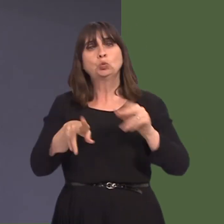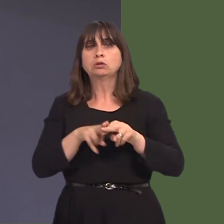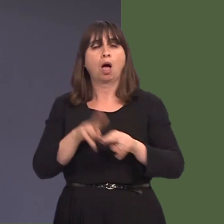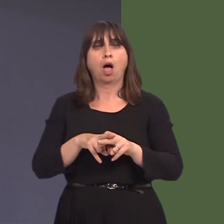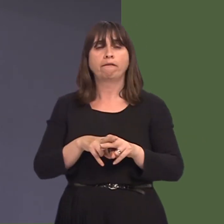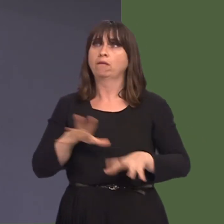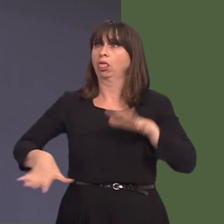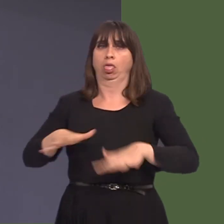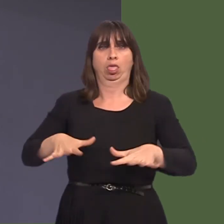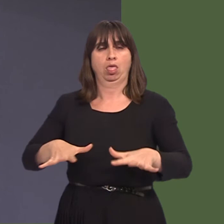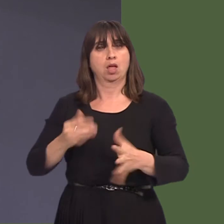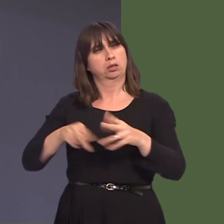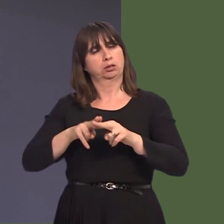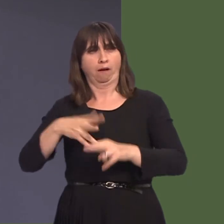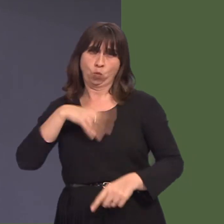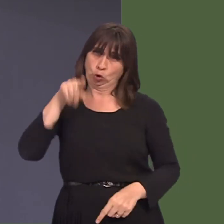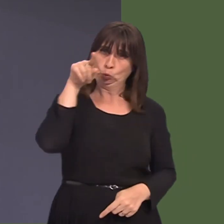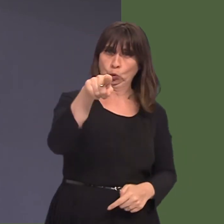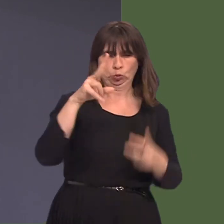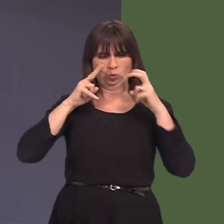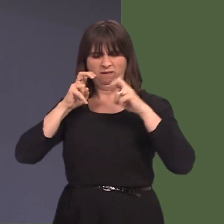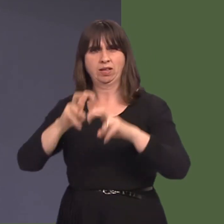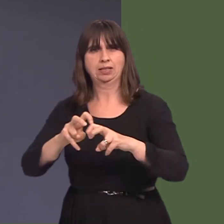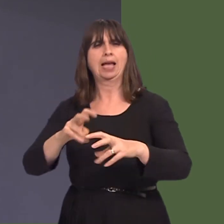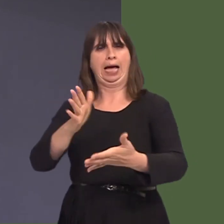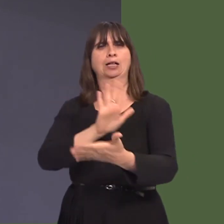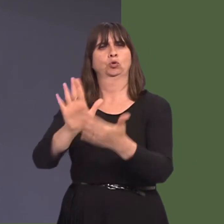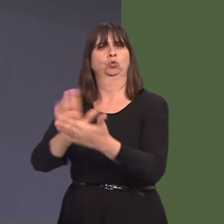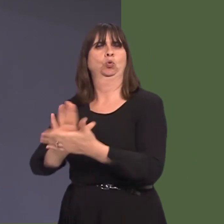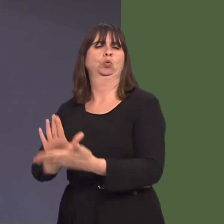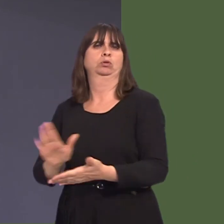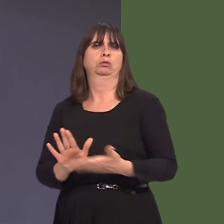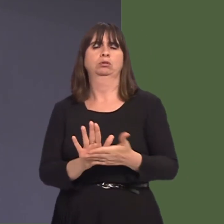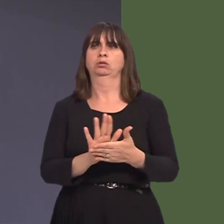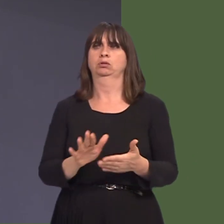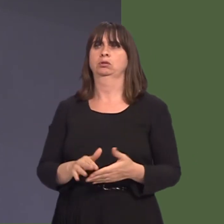The staff therefore request that you investigate and remedy deficiencies in the processes that have been highlighted to you.'